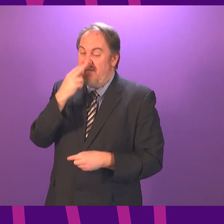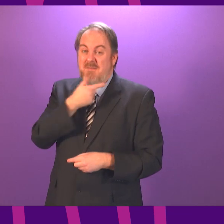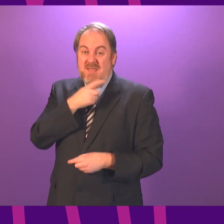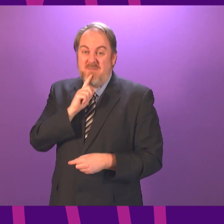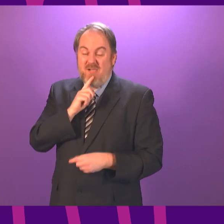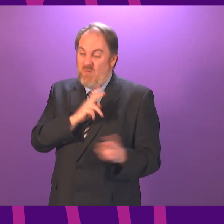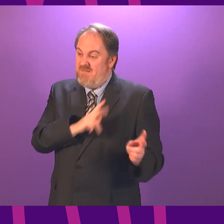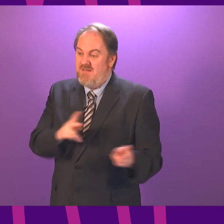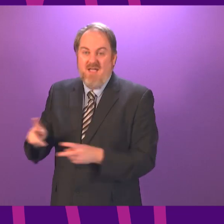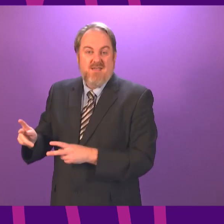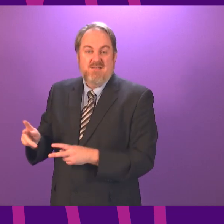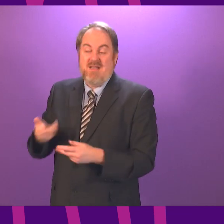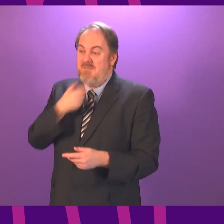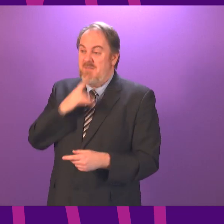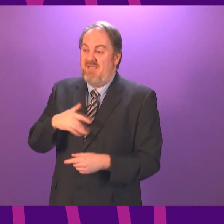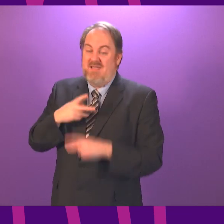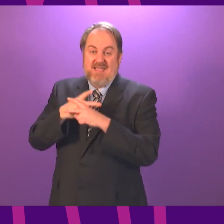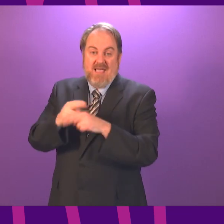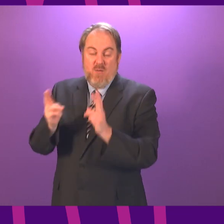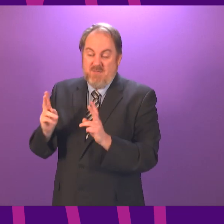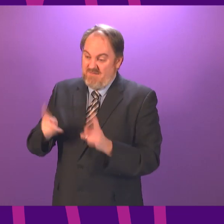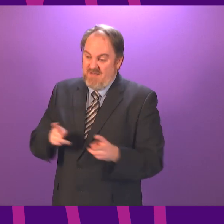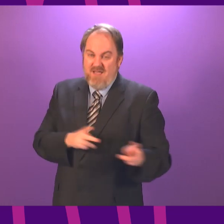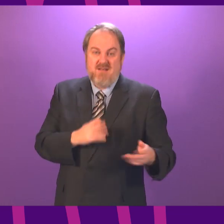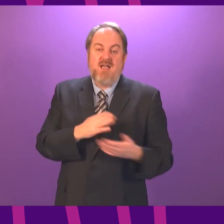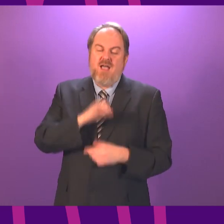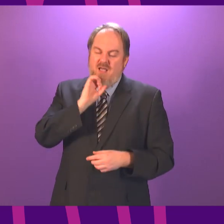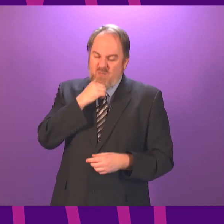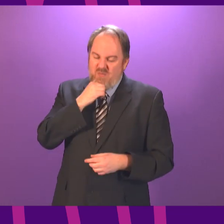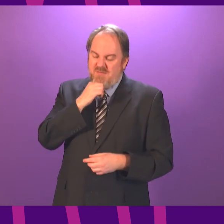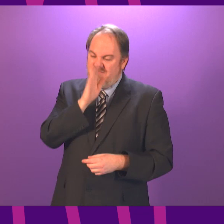However, I also know that because of decisions that we have taken and—even more so—because